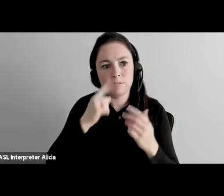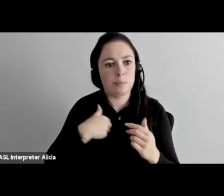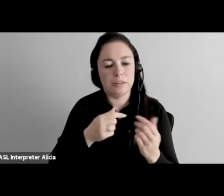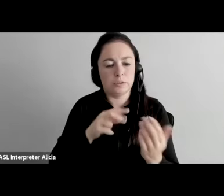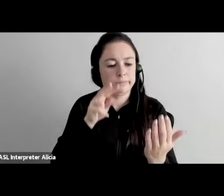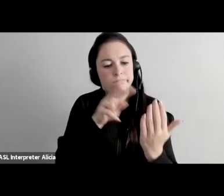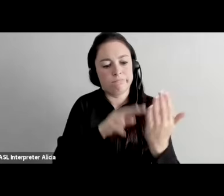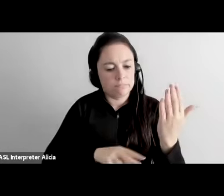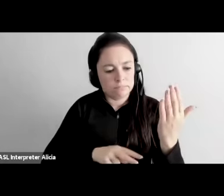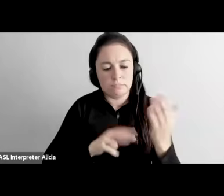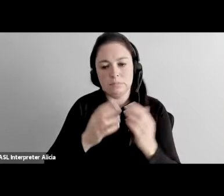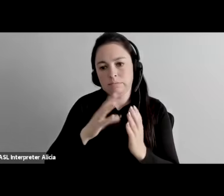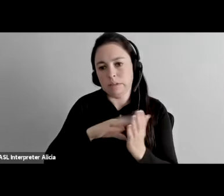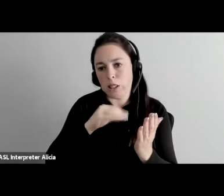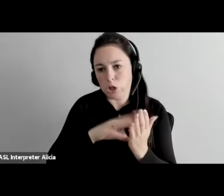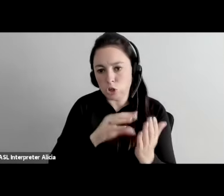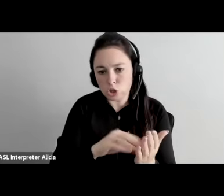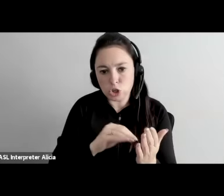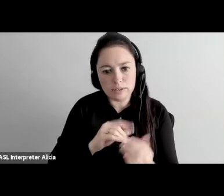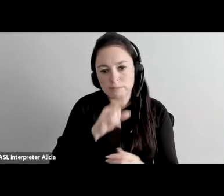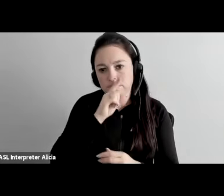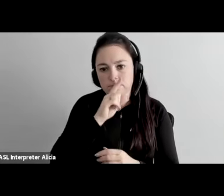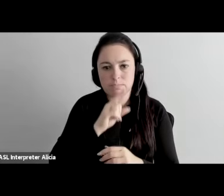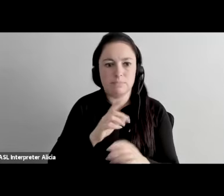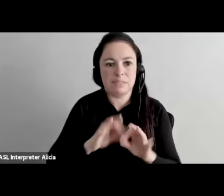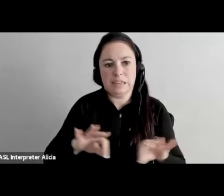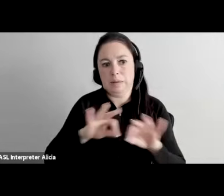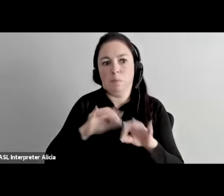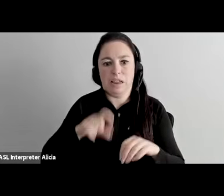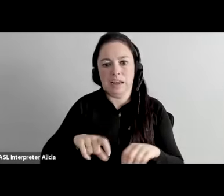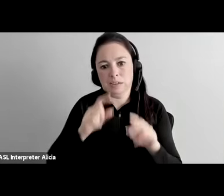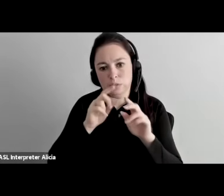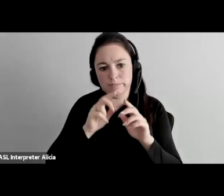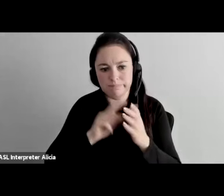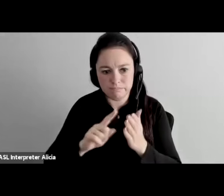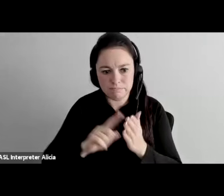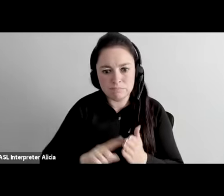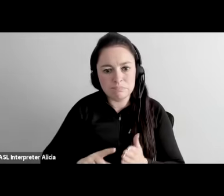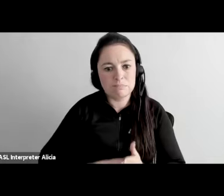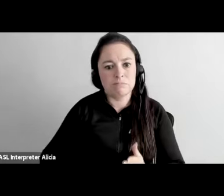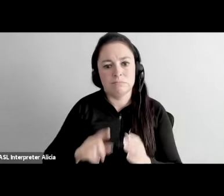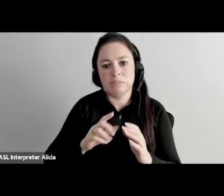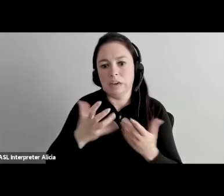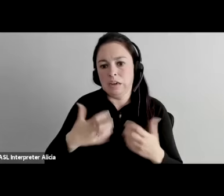providers just how to make sure they don't kill this was rough i was alone and i had a lot